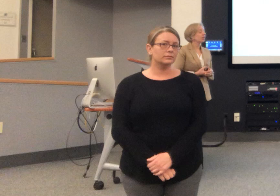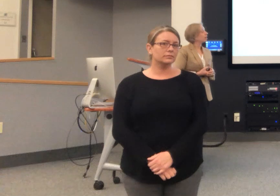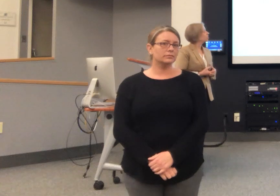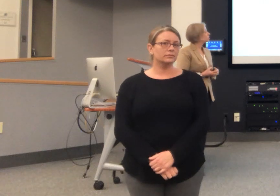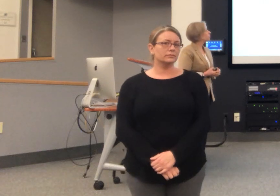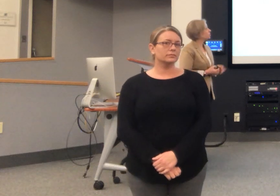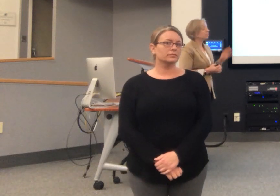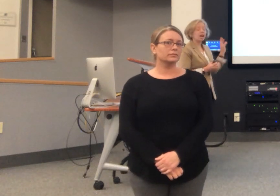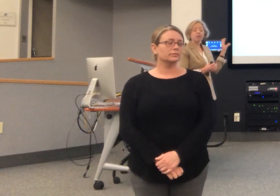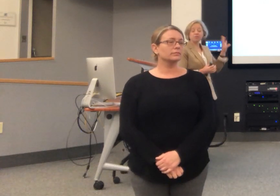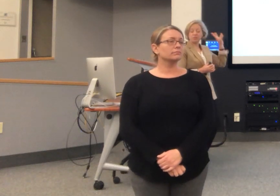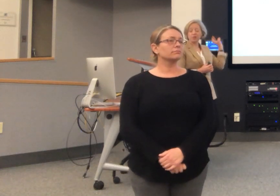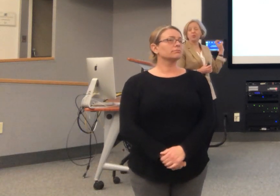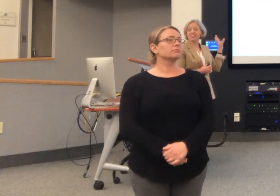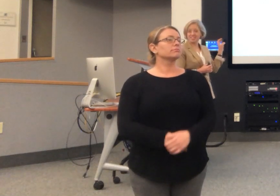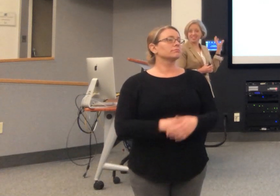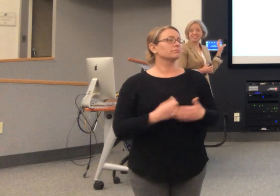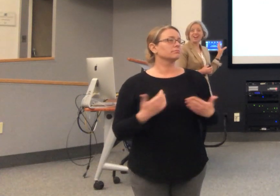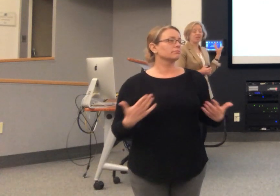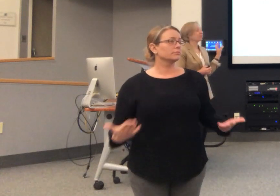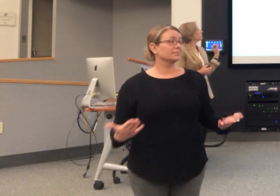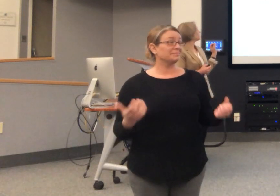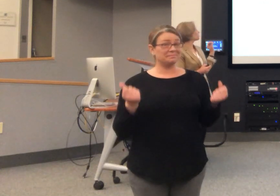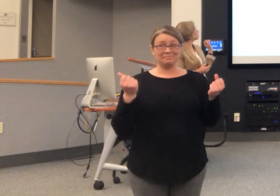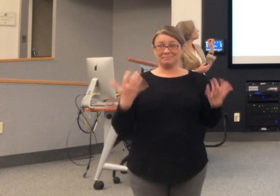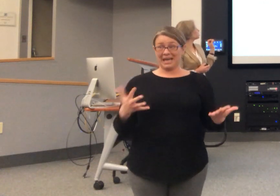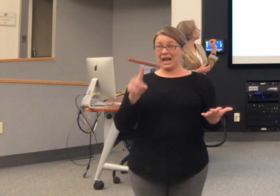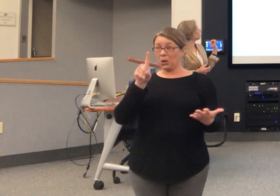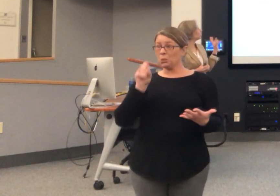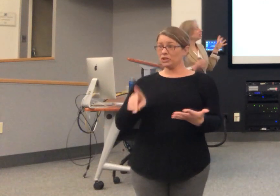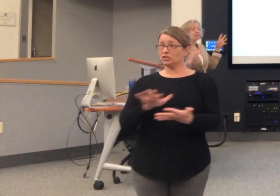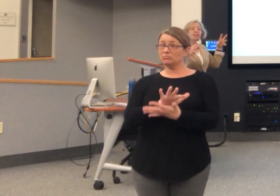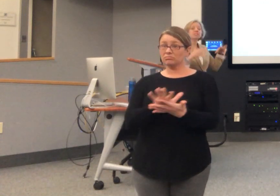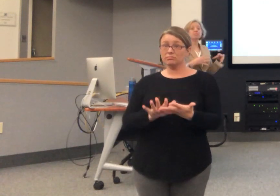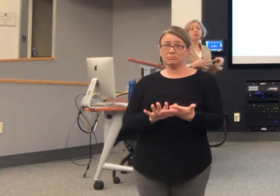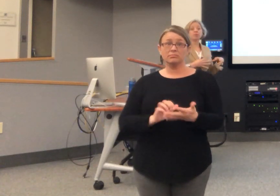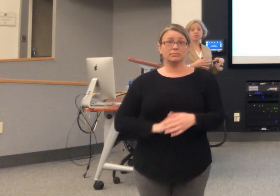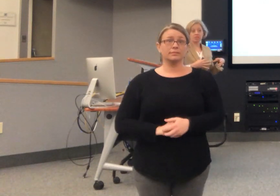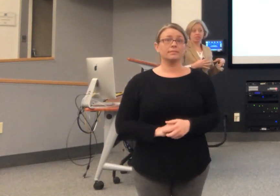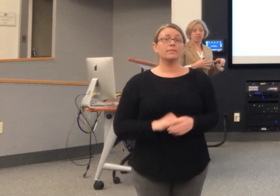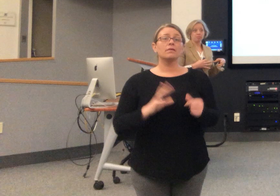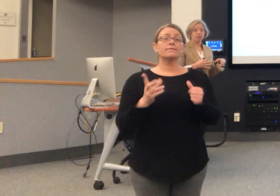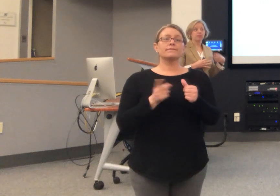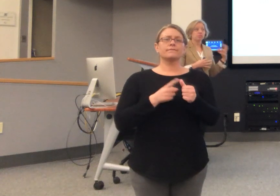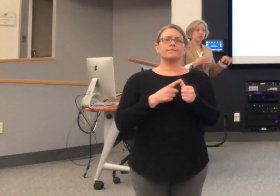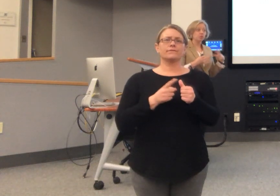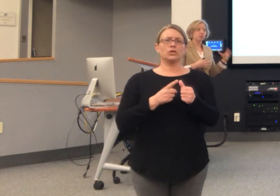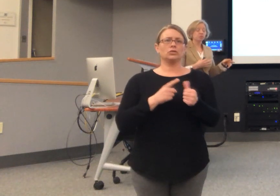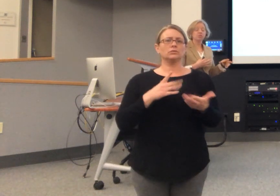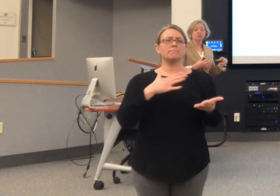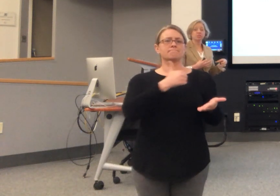Okay, so there's a lot of questions tied up in this. First of all, is the members of the team. And as we go through this,